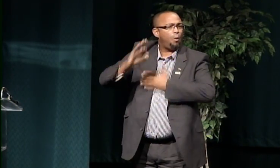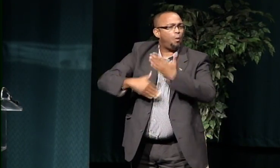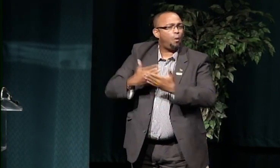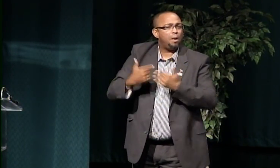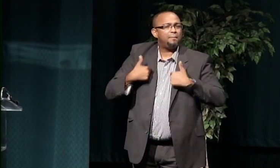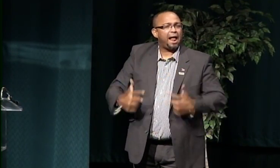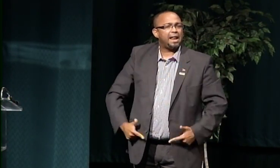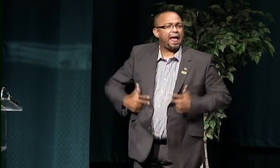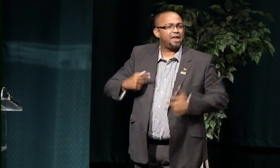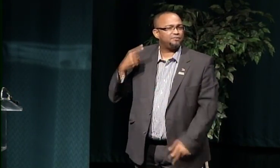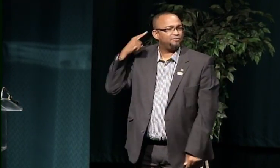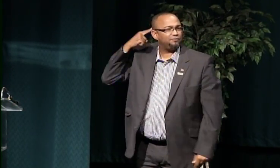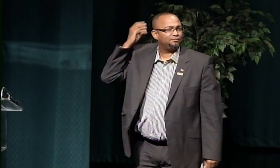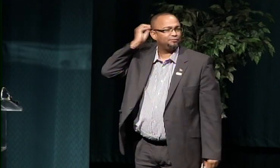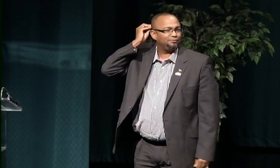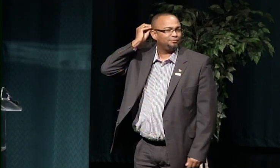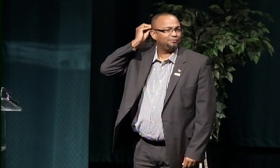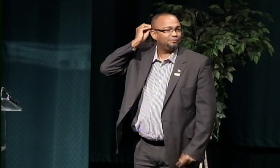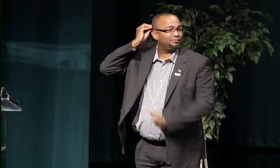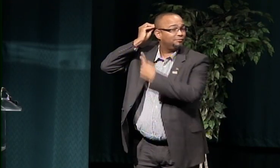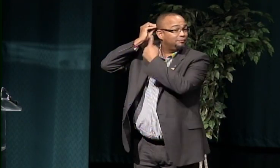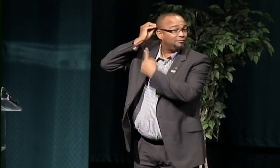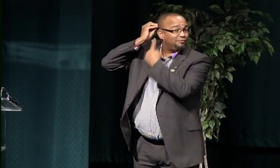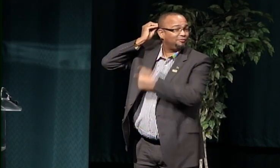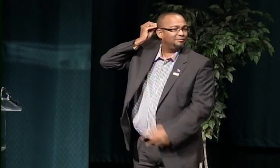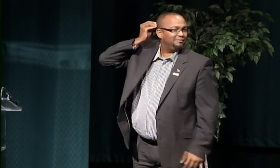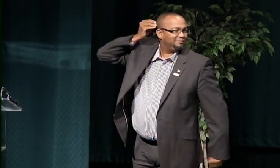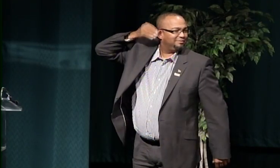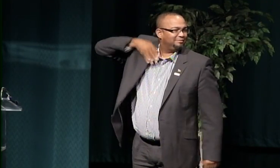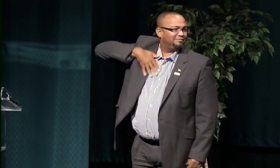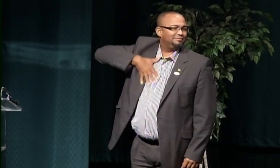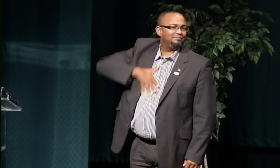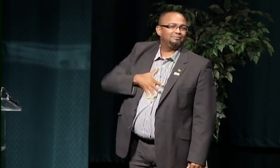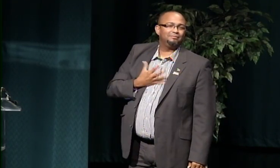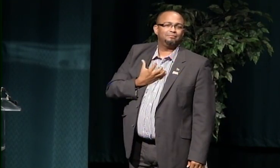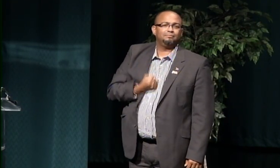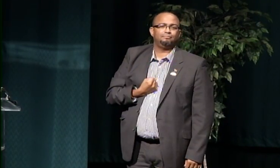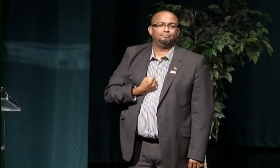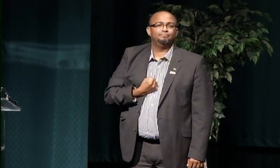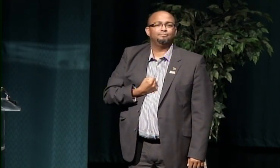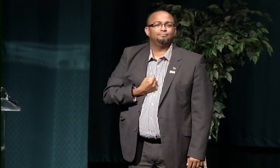That became a life-long inspiration for me.